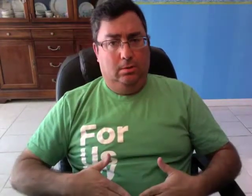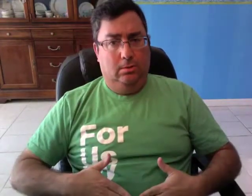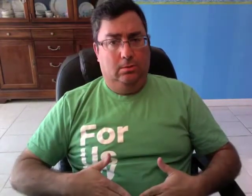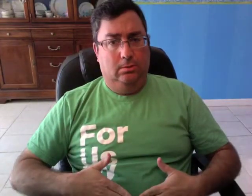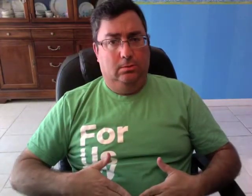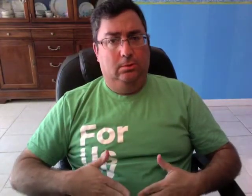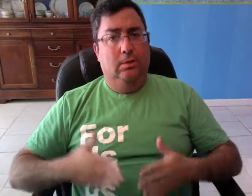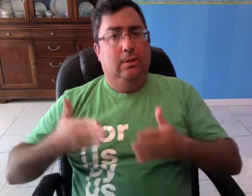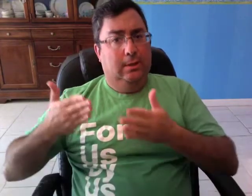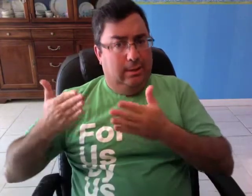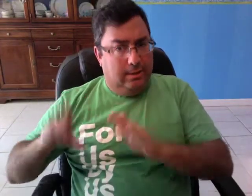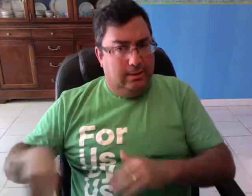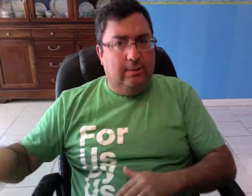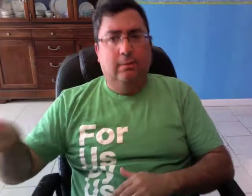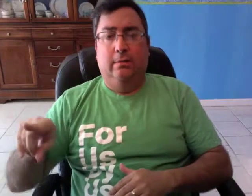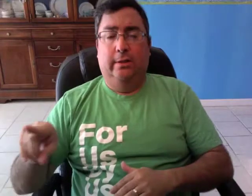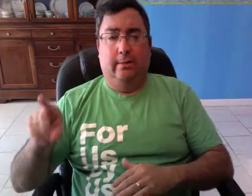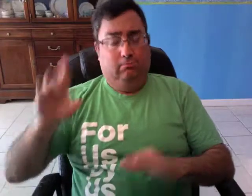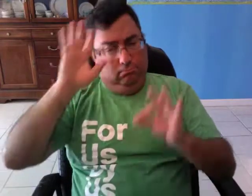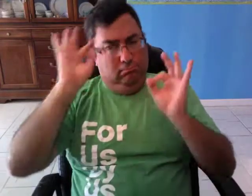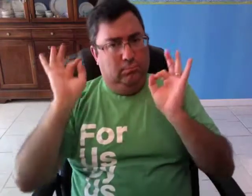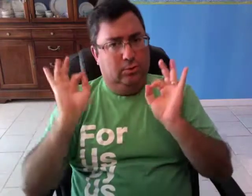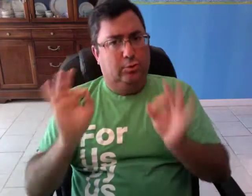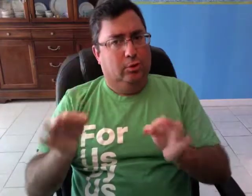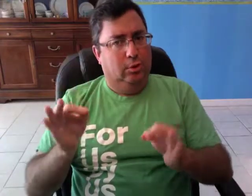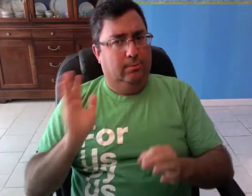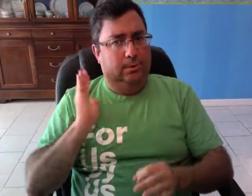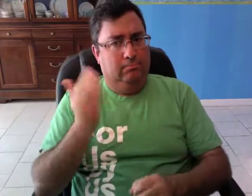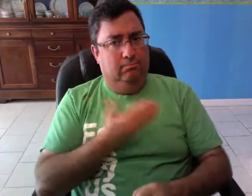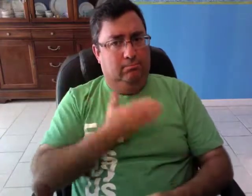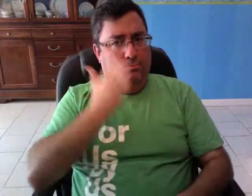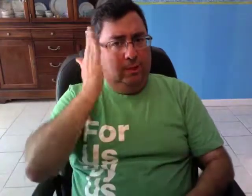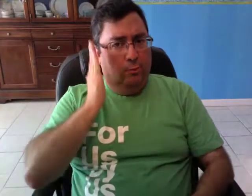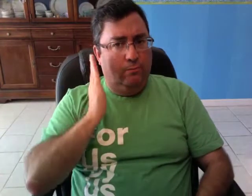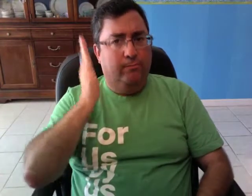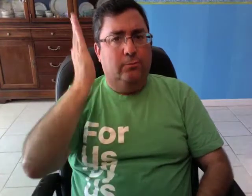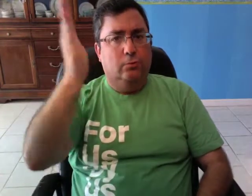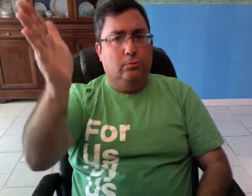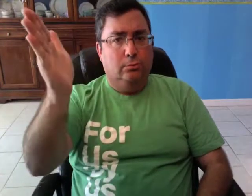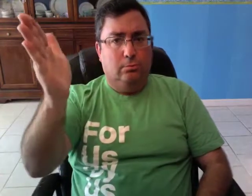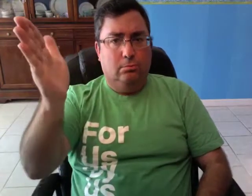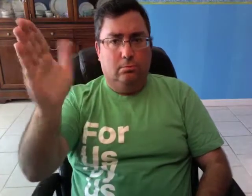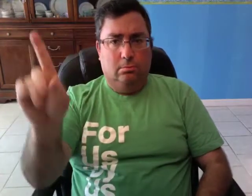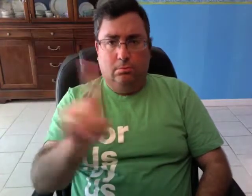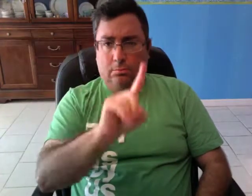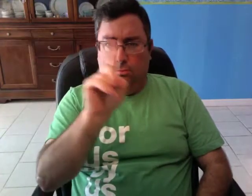and let them determine our future?